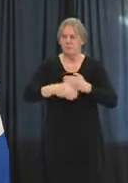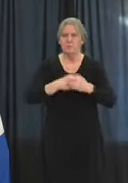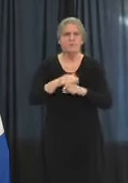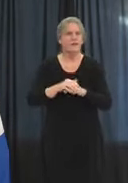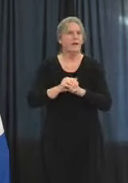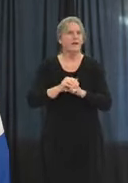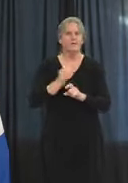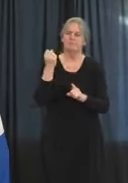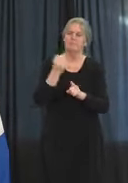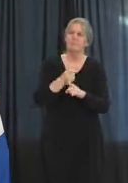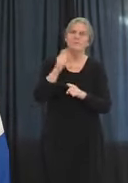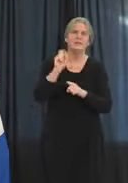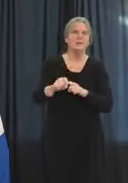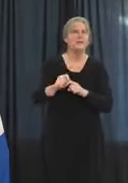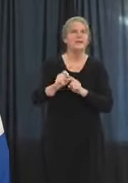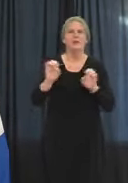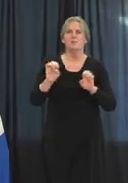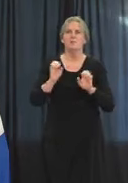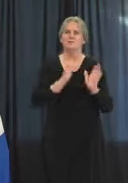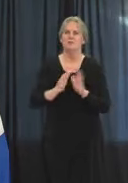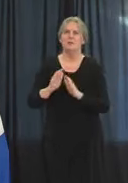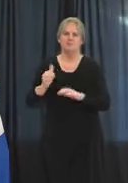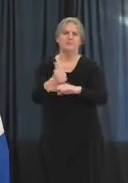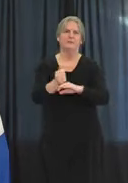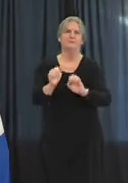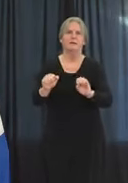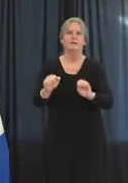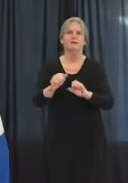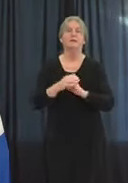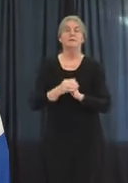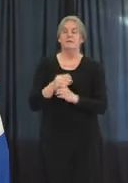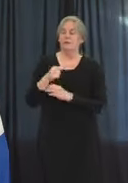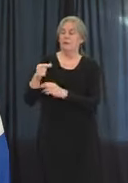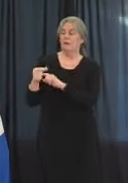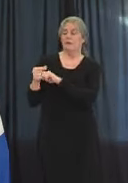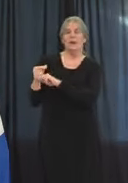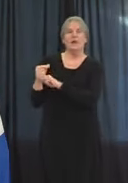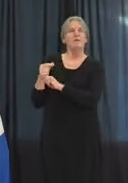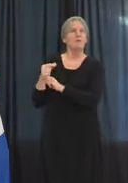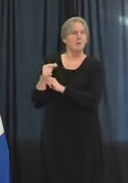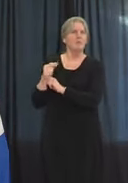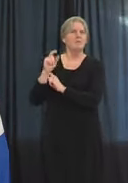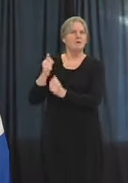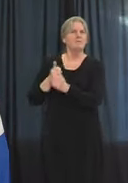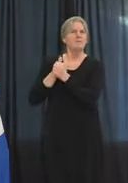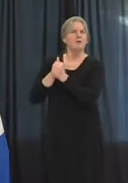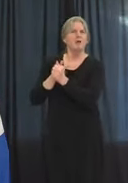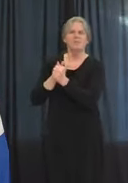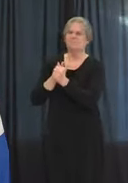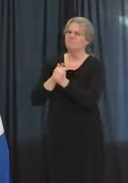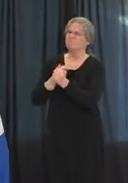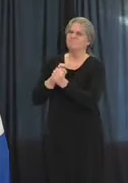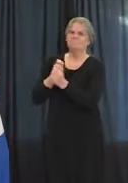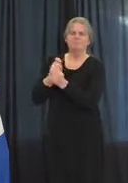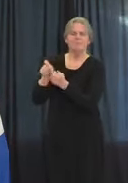emergency plan. The government must follow very defined legislation and